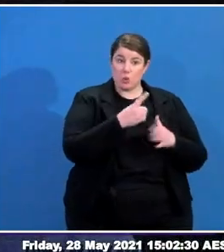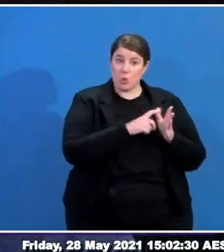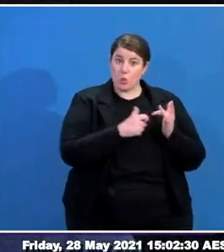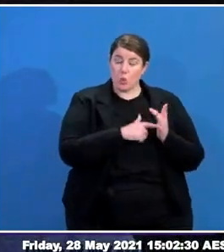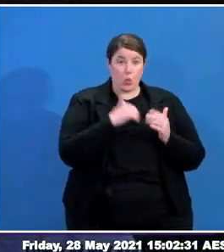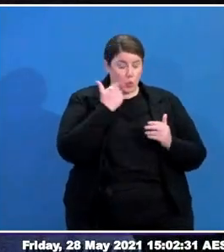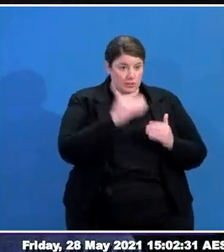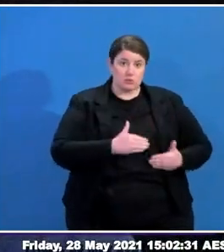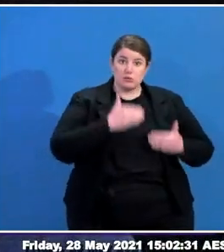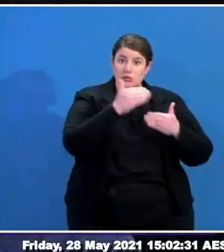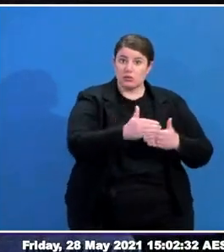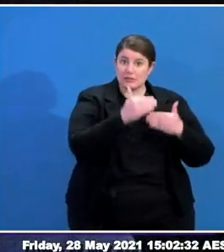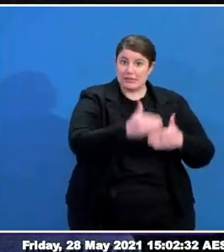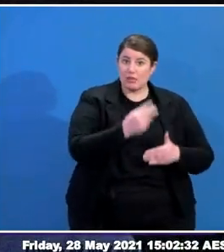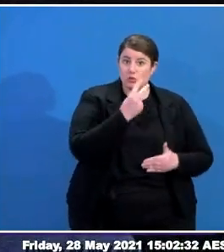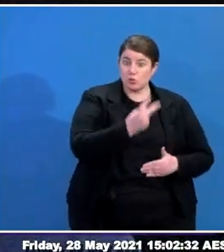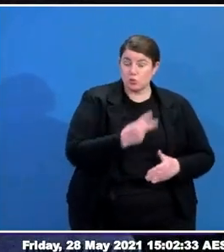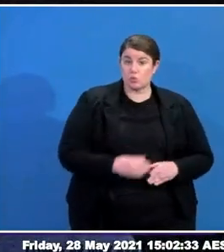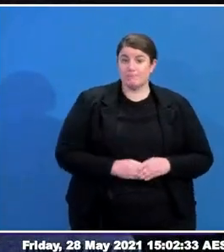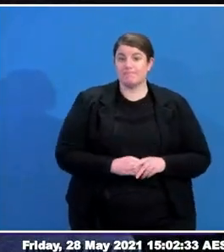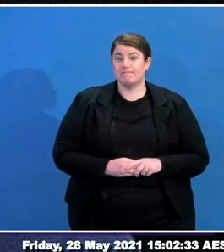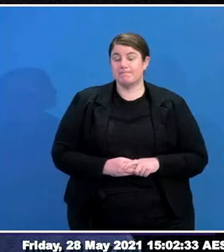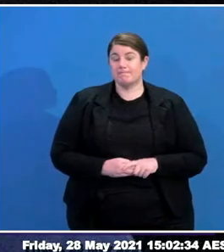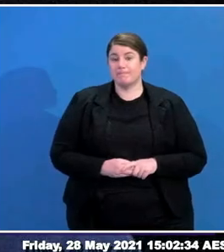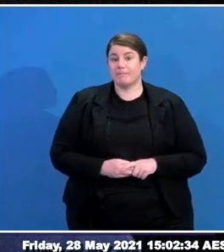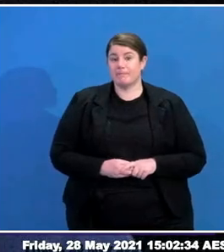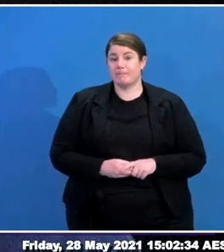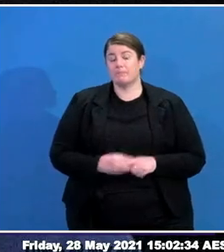Sometimes providers withdraw.